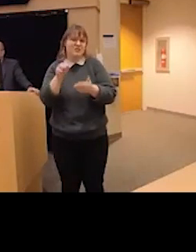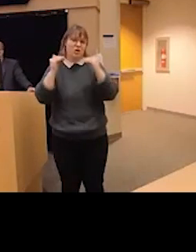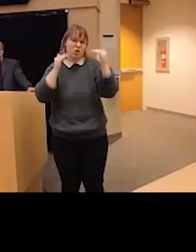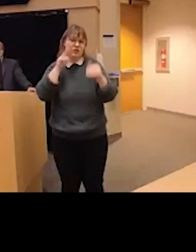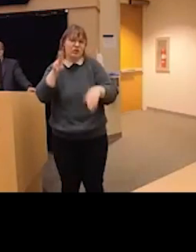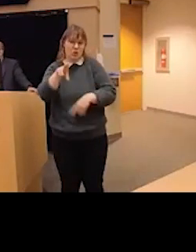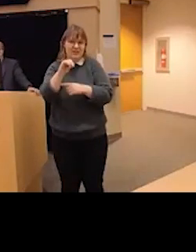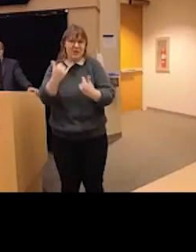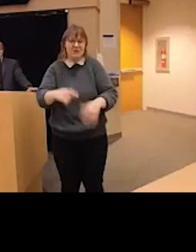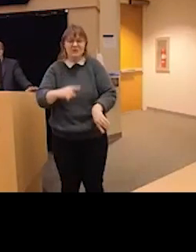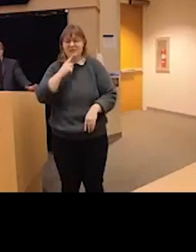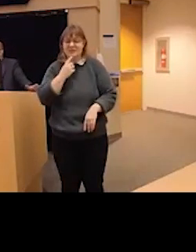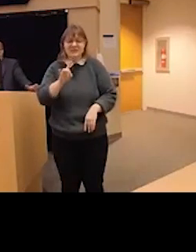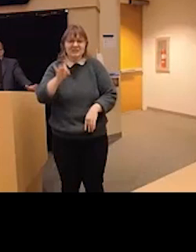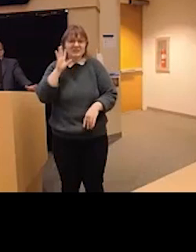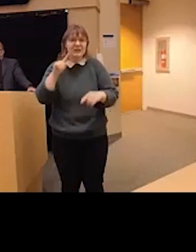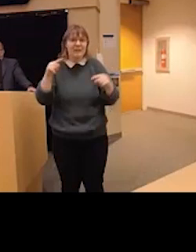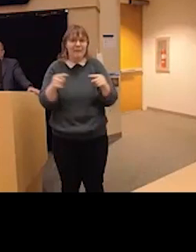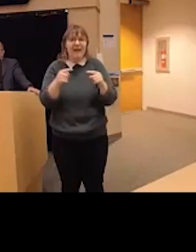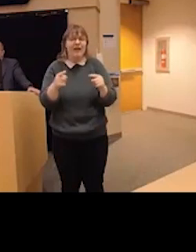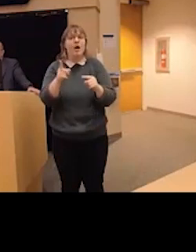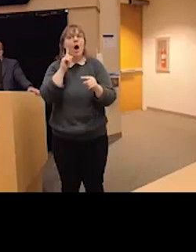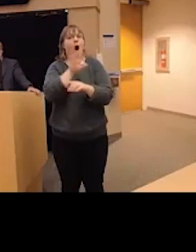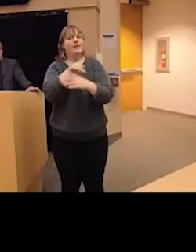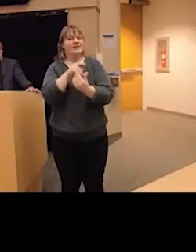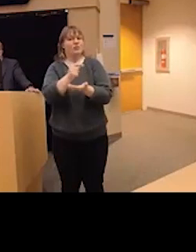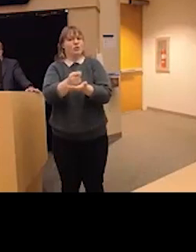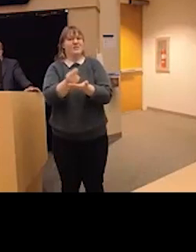who have significant chronic pain are engaged in treatment there's a total of about 160 million